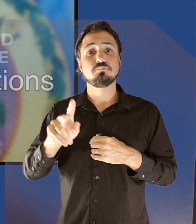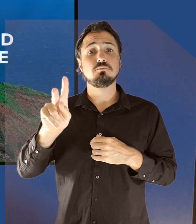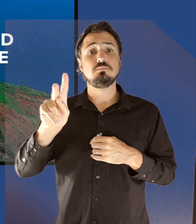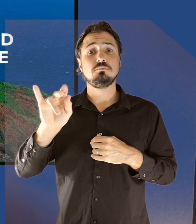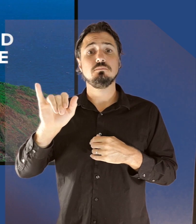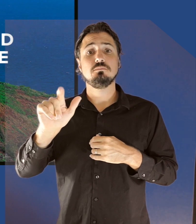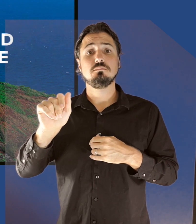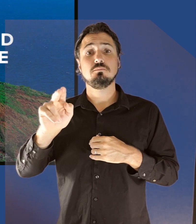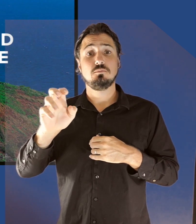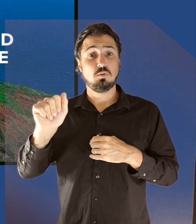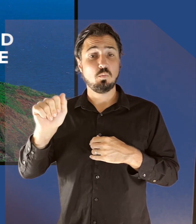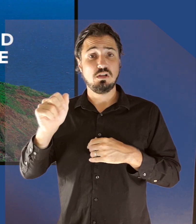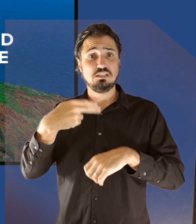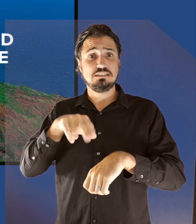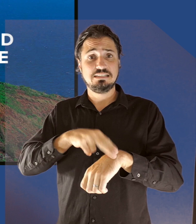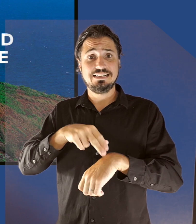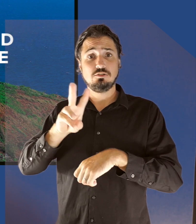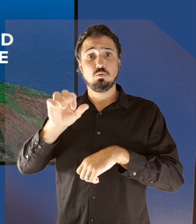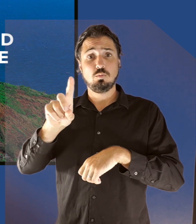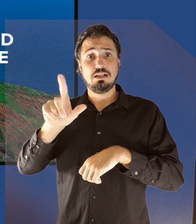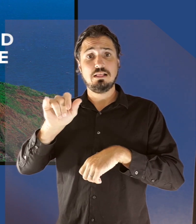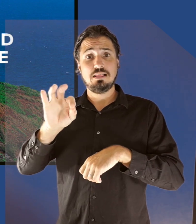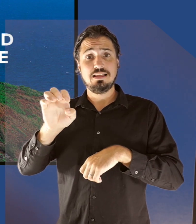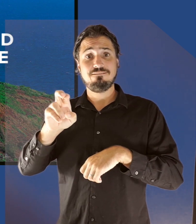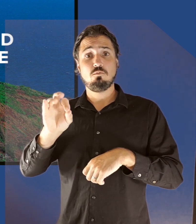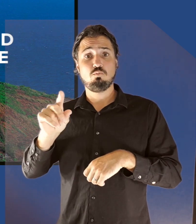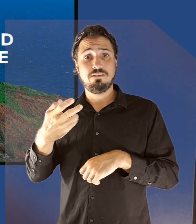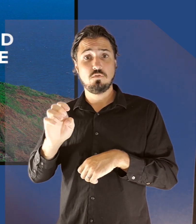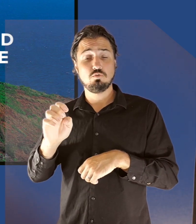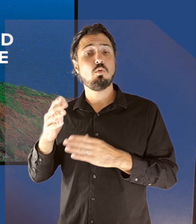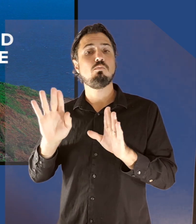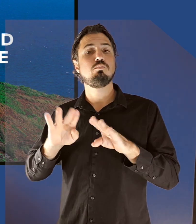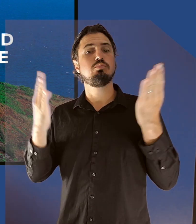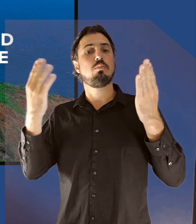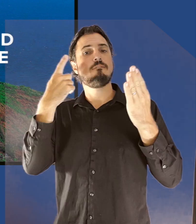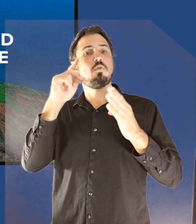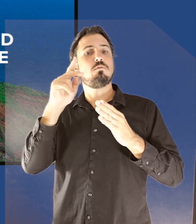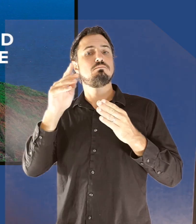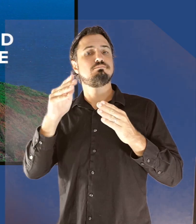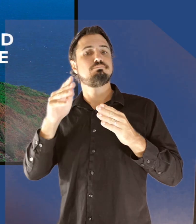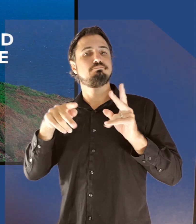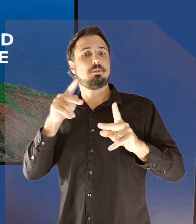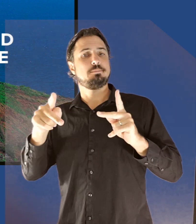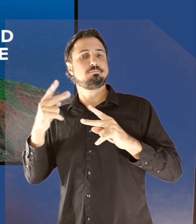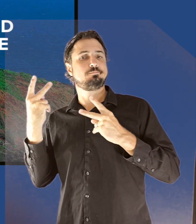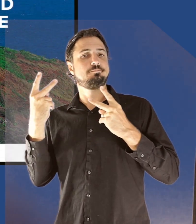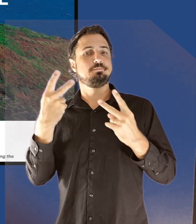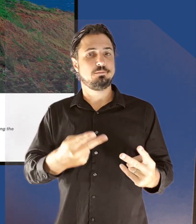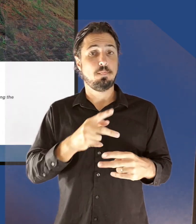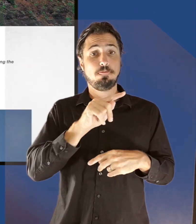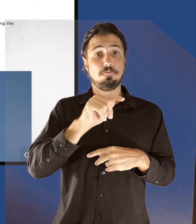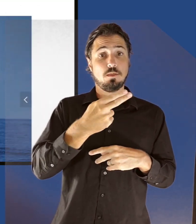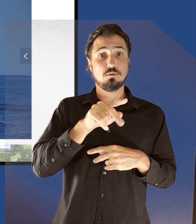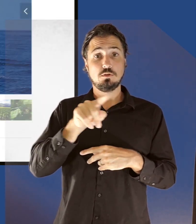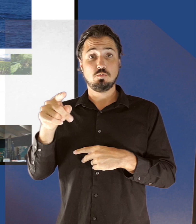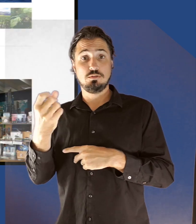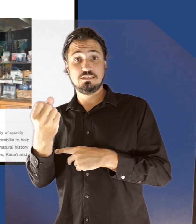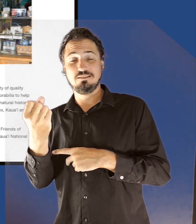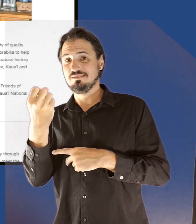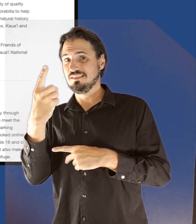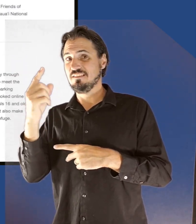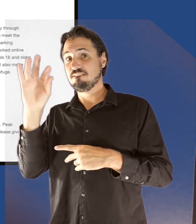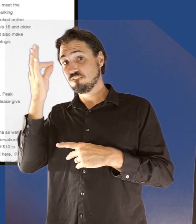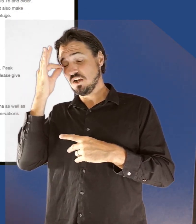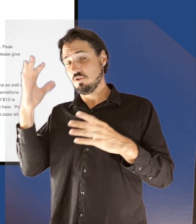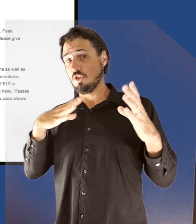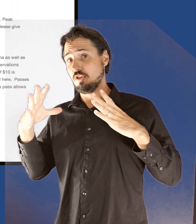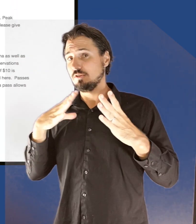Kīlauea Point National Wildlife Refuge has reopened for public visitation Thursday through Saturday, except federal holidays.